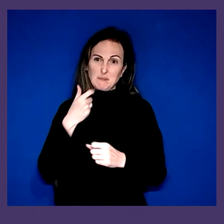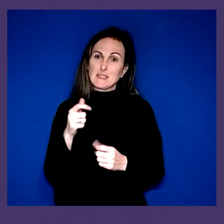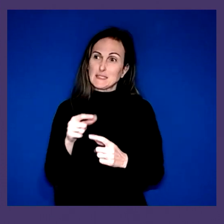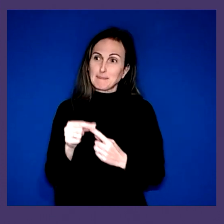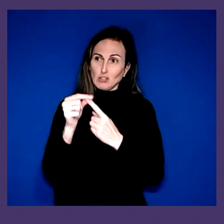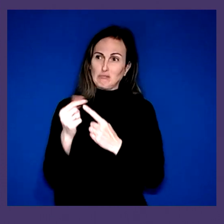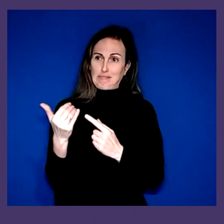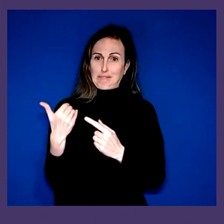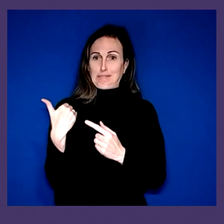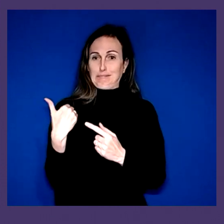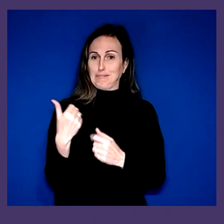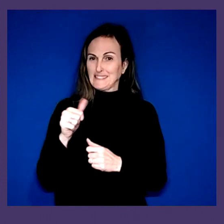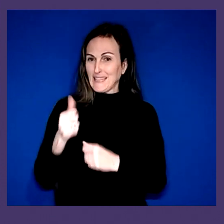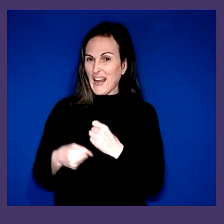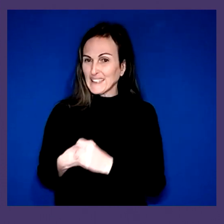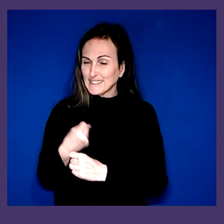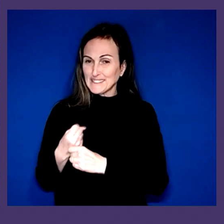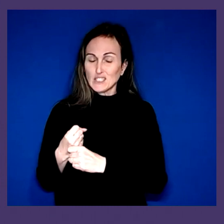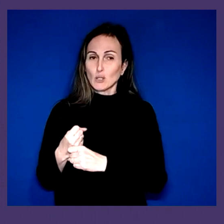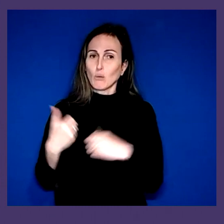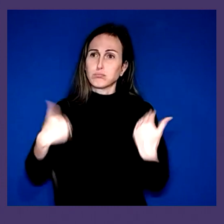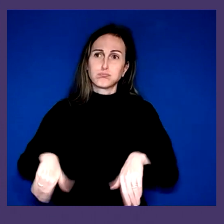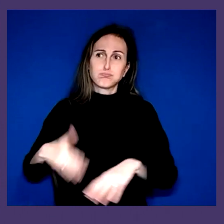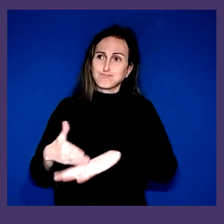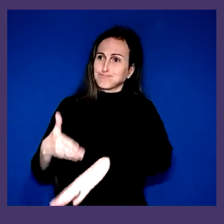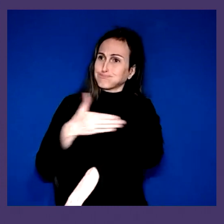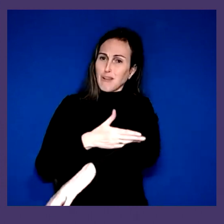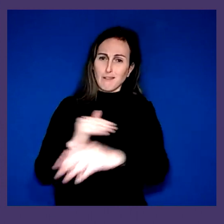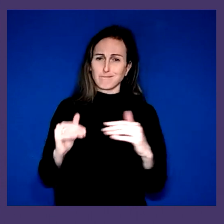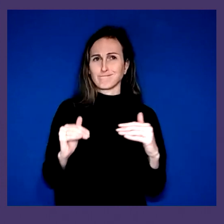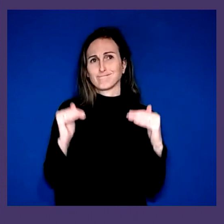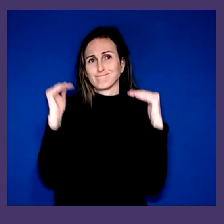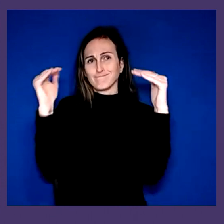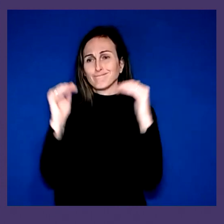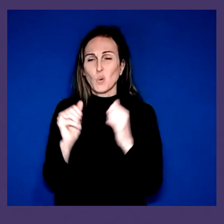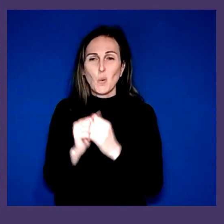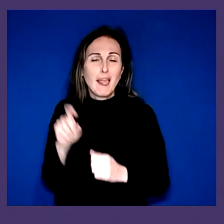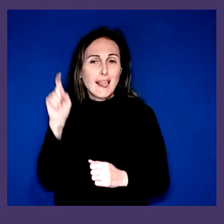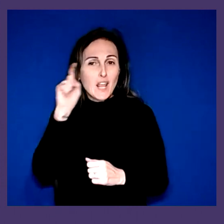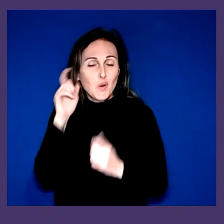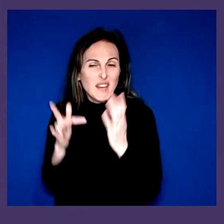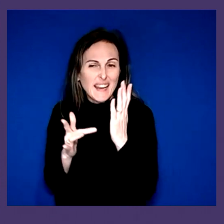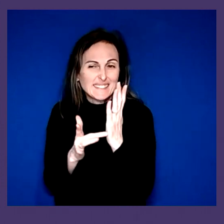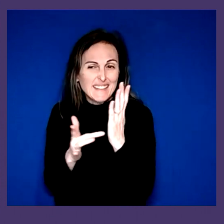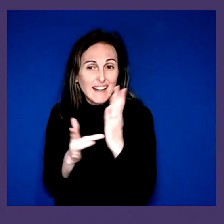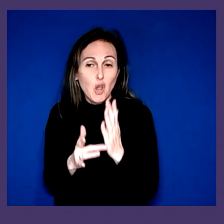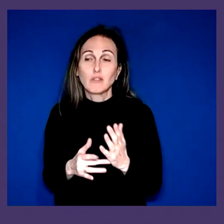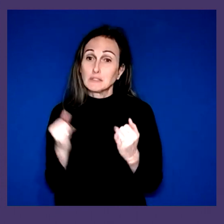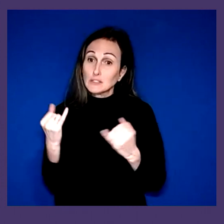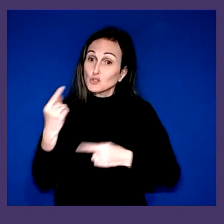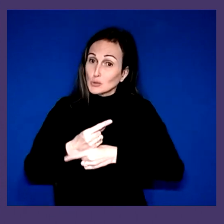there have been huge advancements in hearing aid technologies. Today, hearing aids are extremely small.